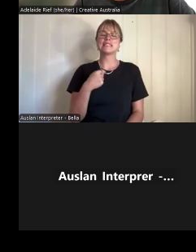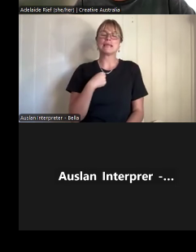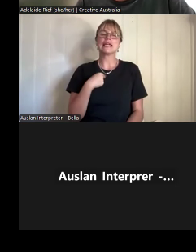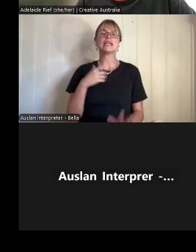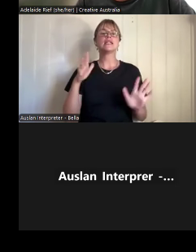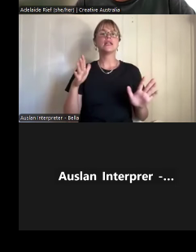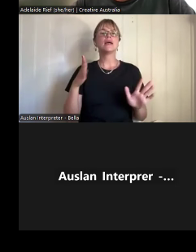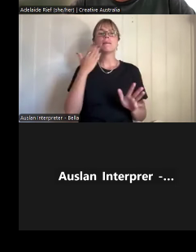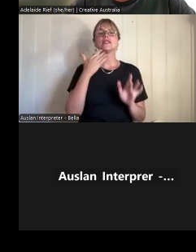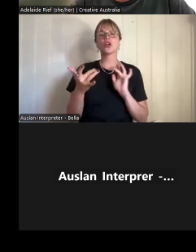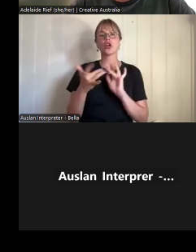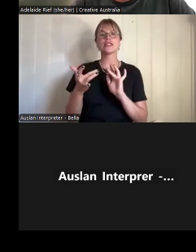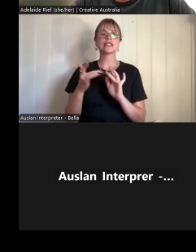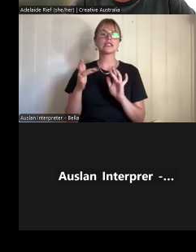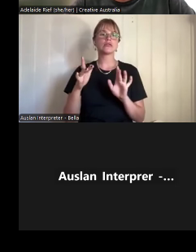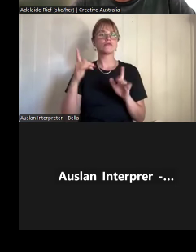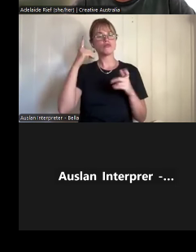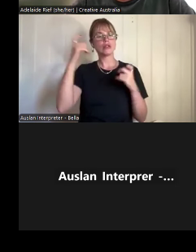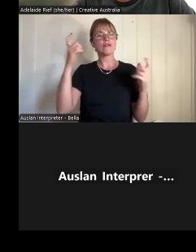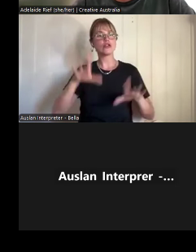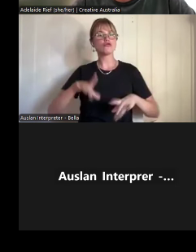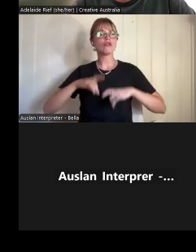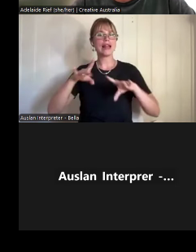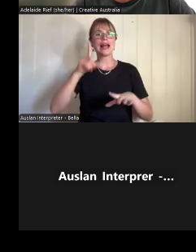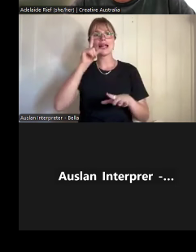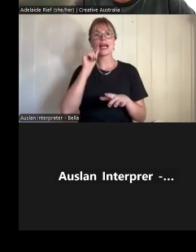you contact Creative Australia. You can speak to our Artist Services Team. They will be able